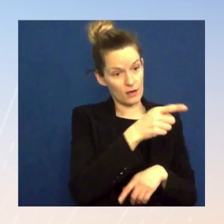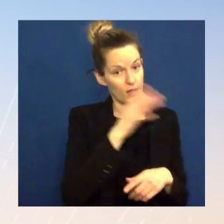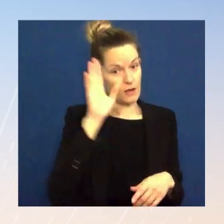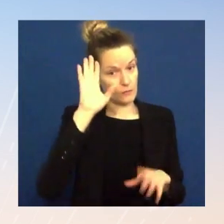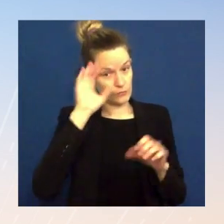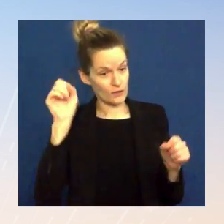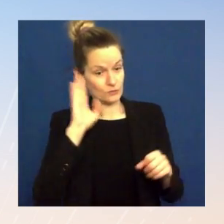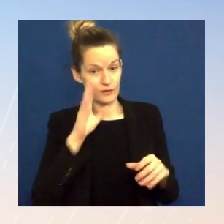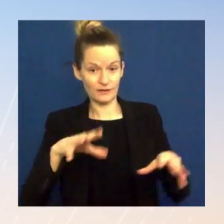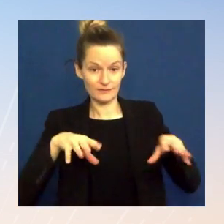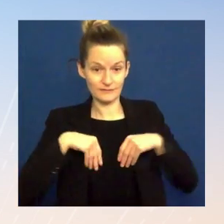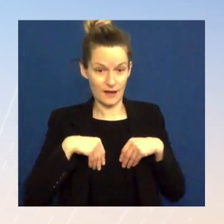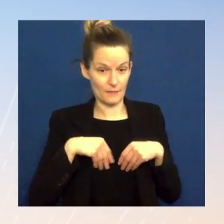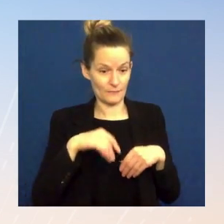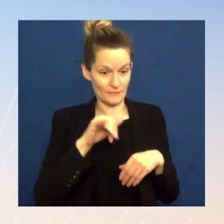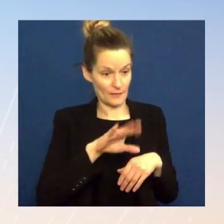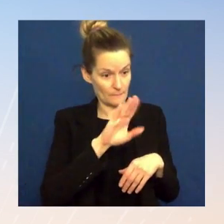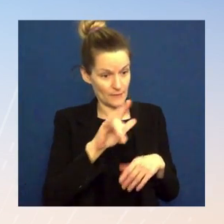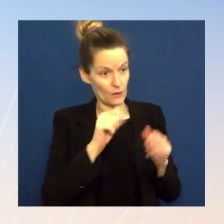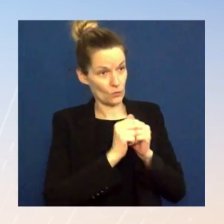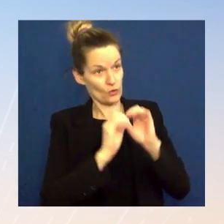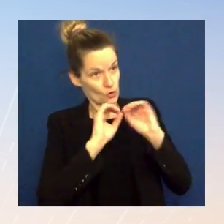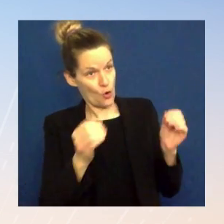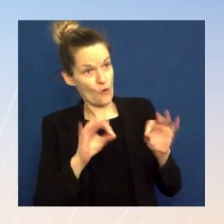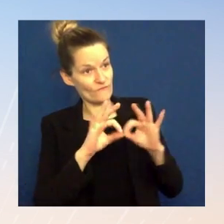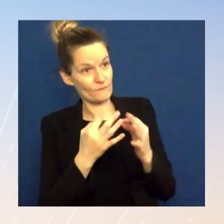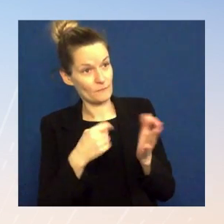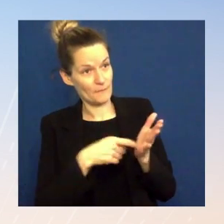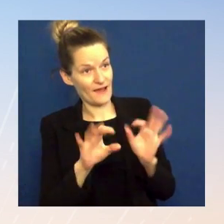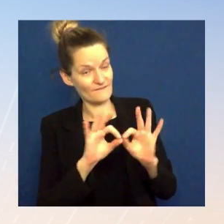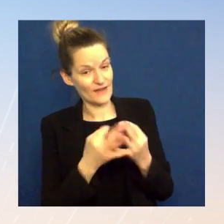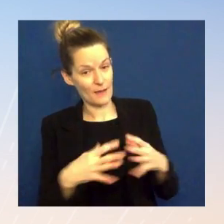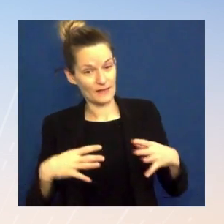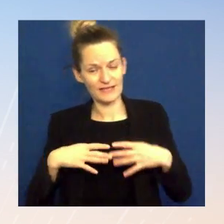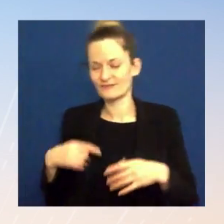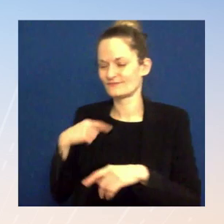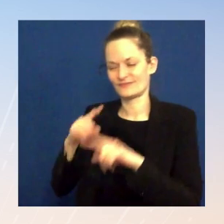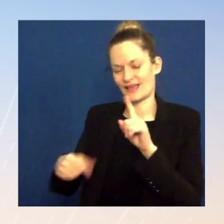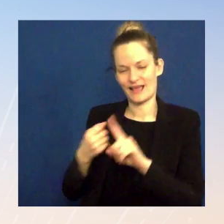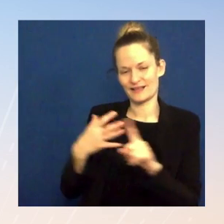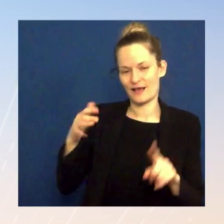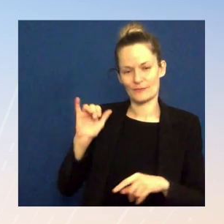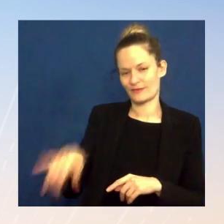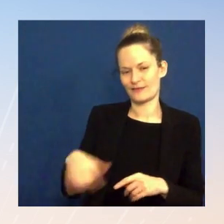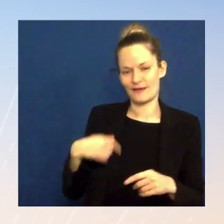I think I would remind you what he proposed. And also, I would note that there are a lot of incredible